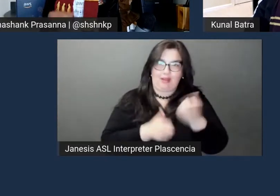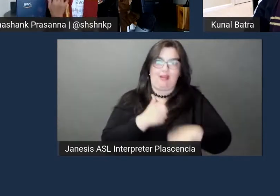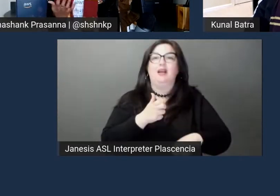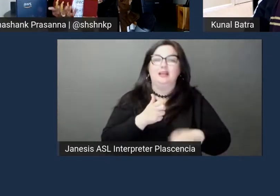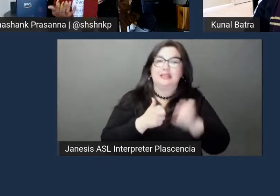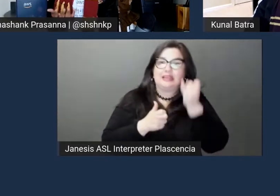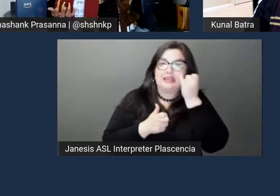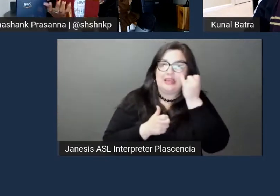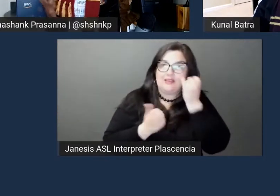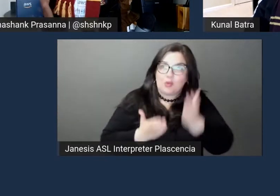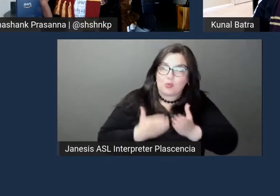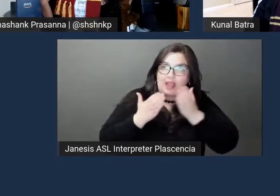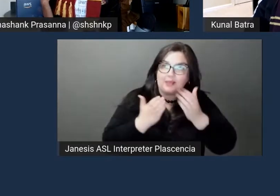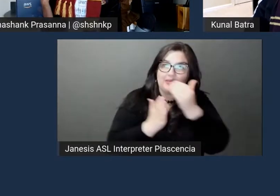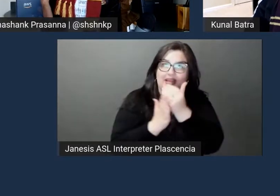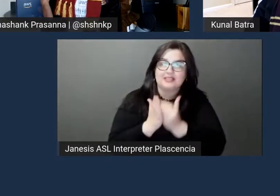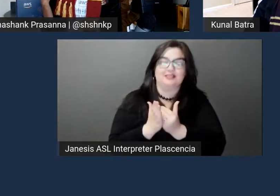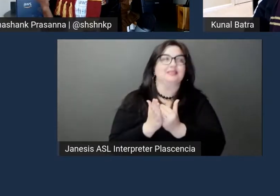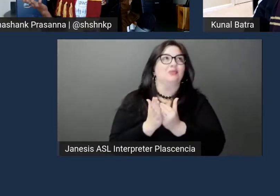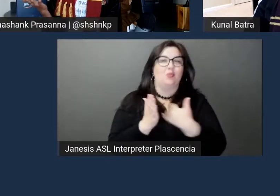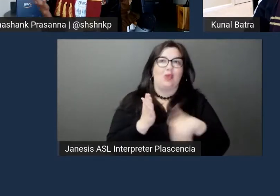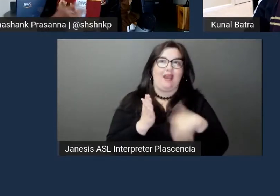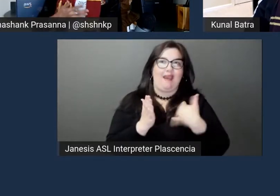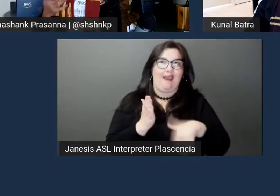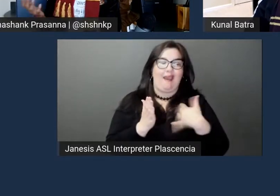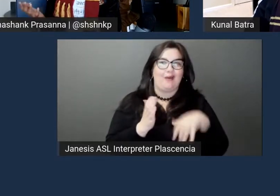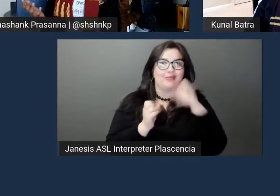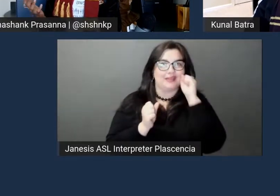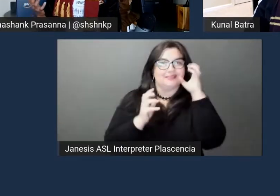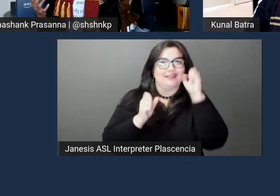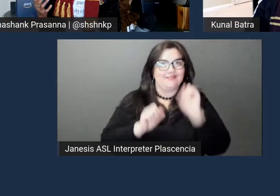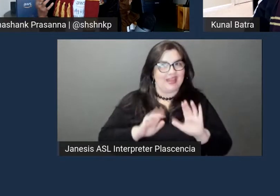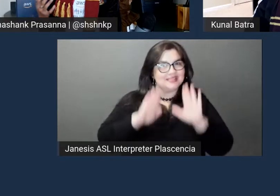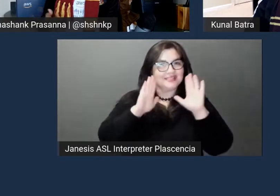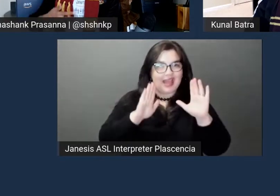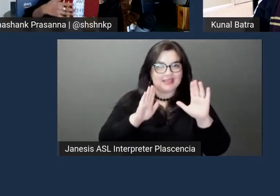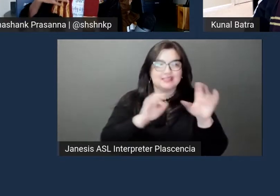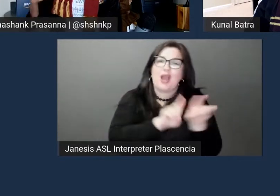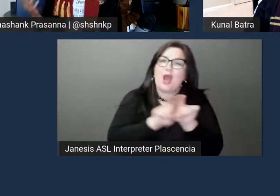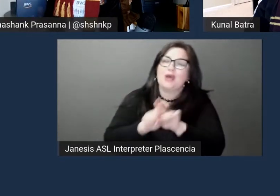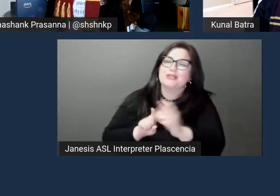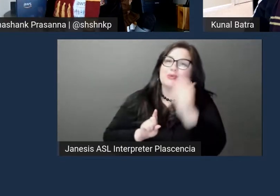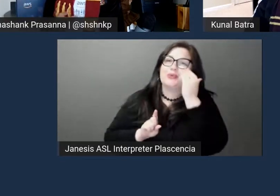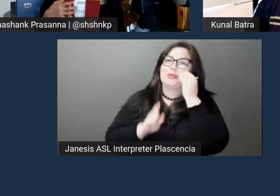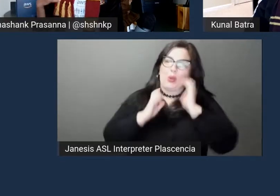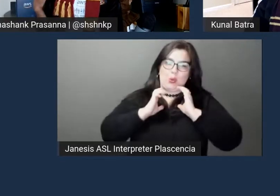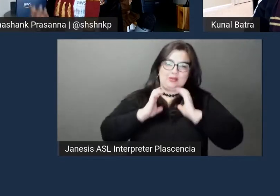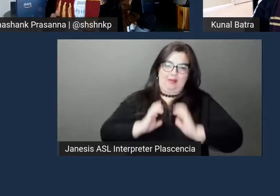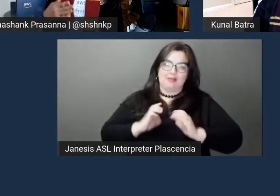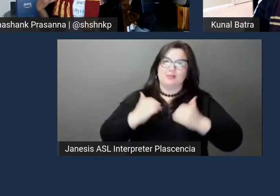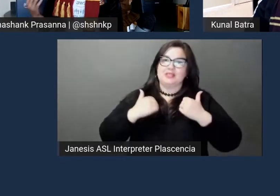But we also know that customers have applications running in different platforms like Windows and Linux,